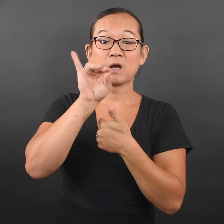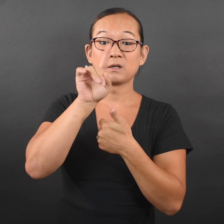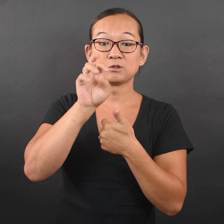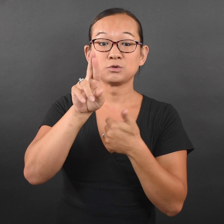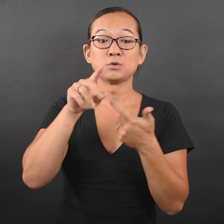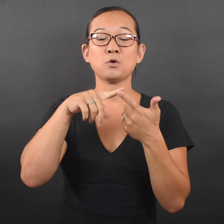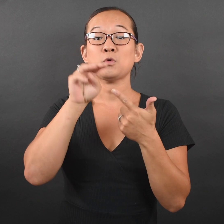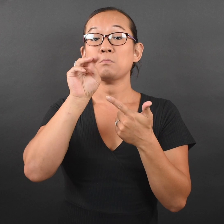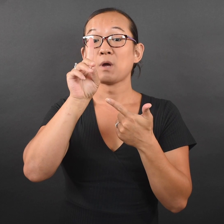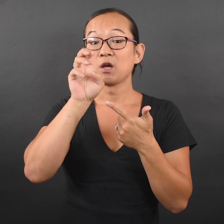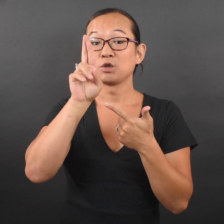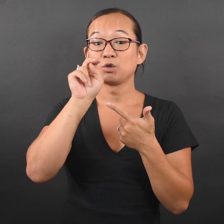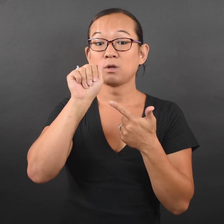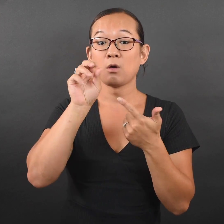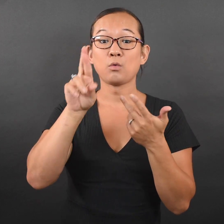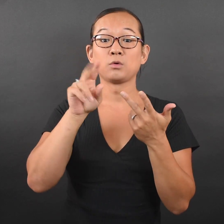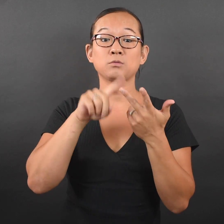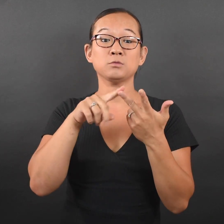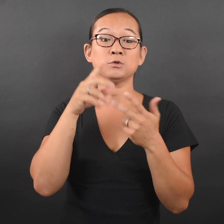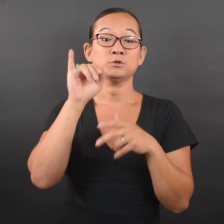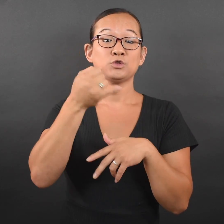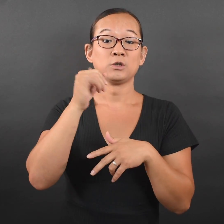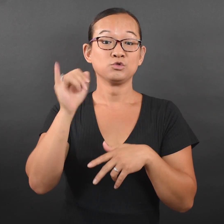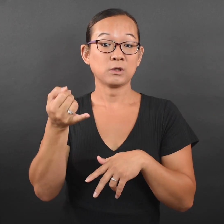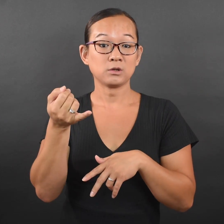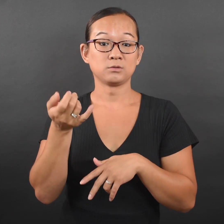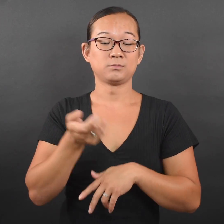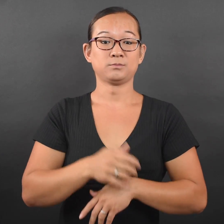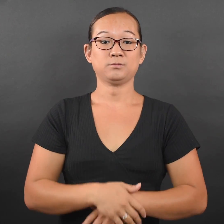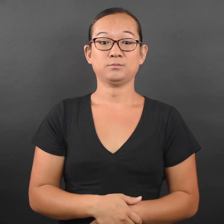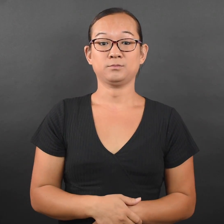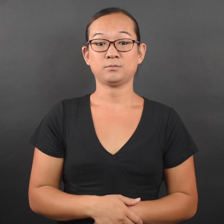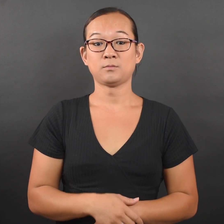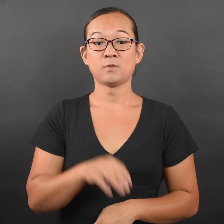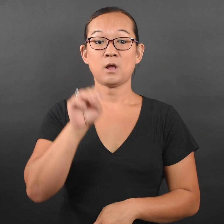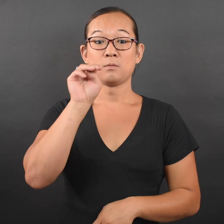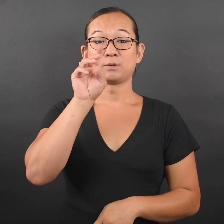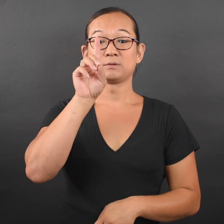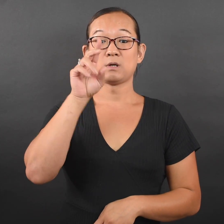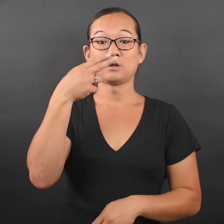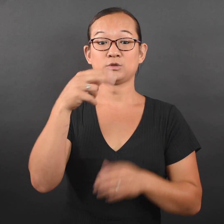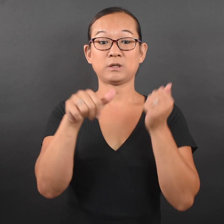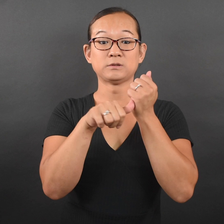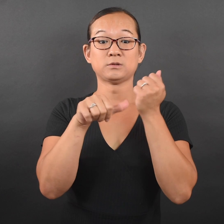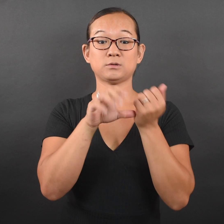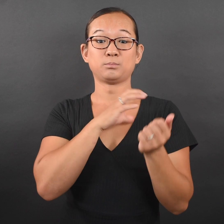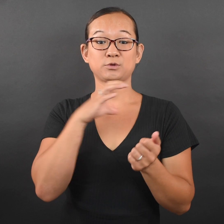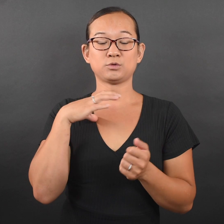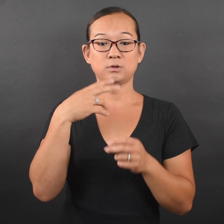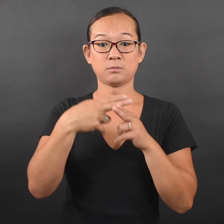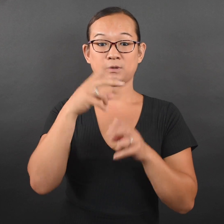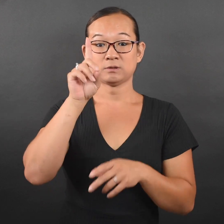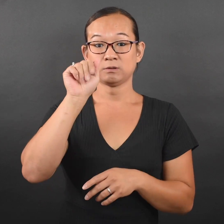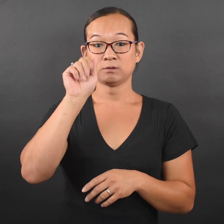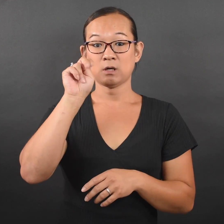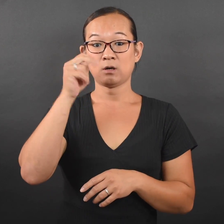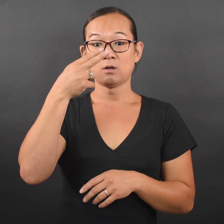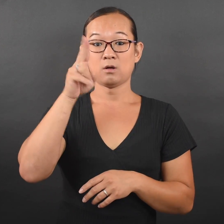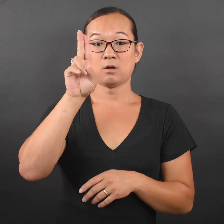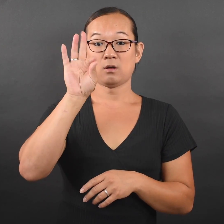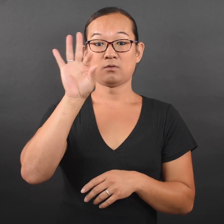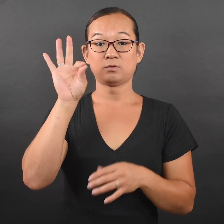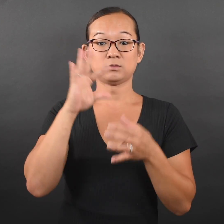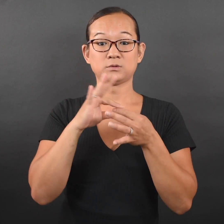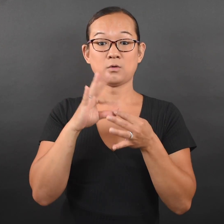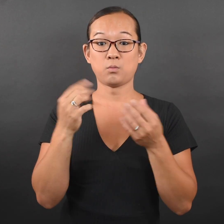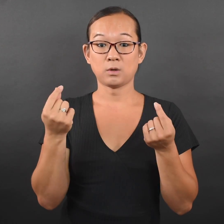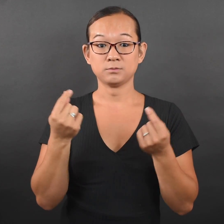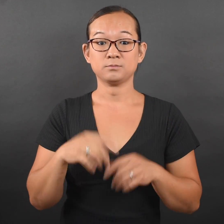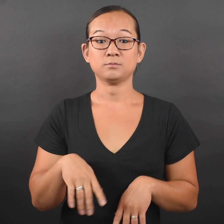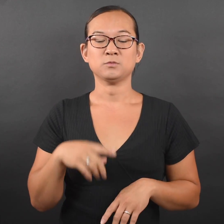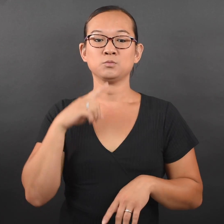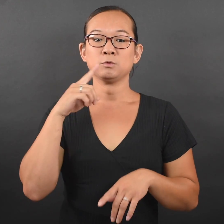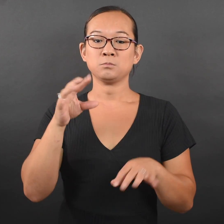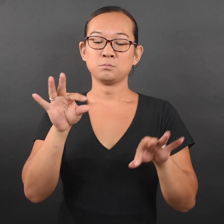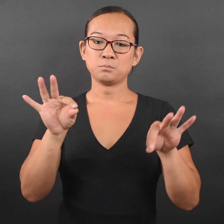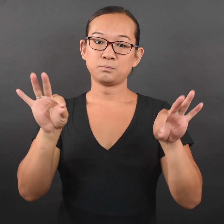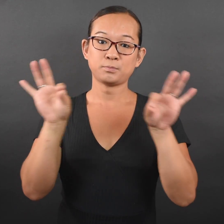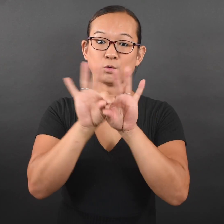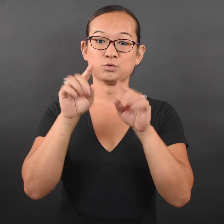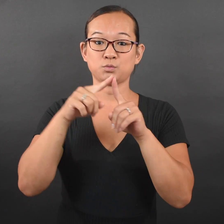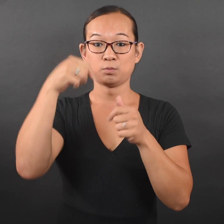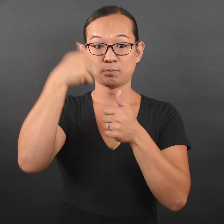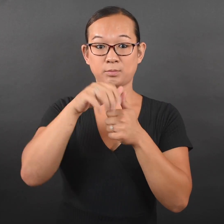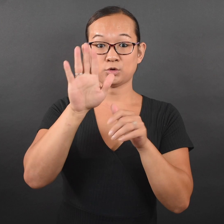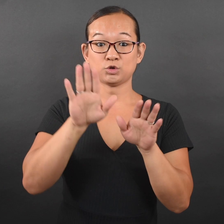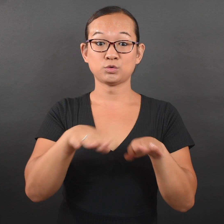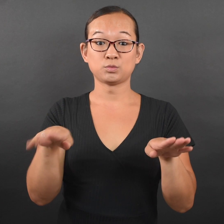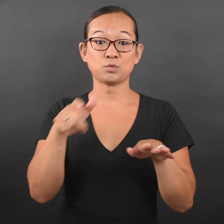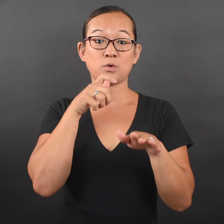Moderna, or two weeks after Johnson & Johnson. “It’s important to remember children younger than